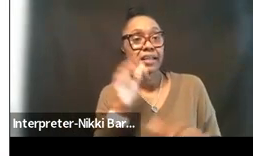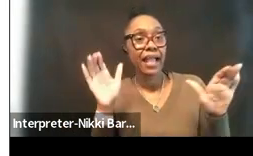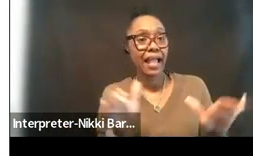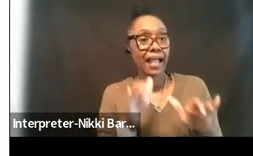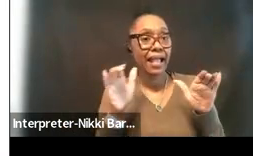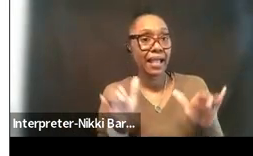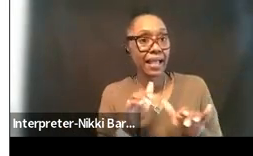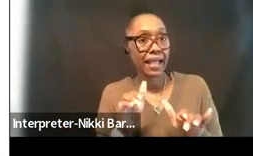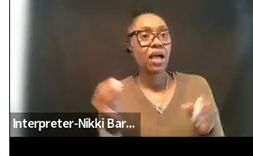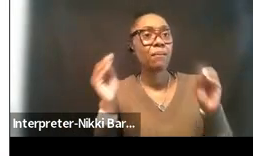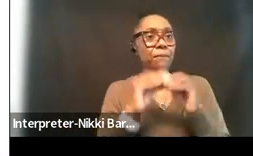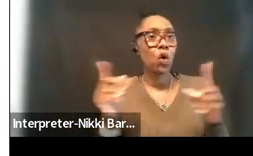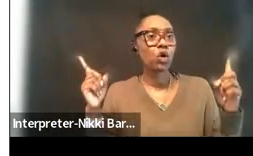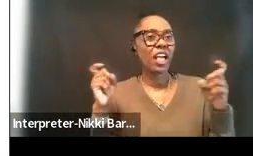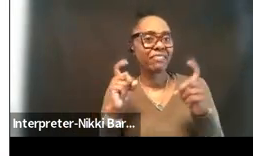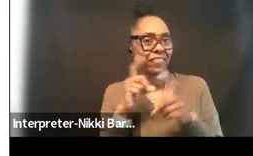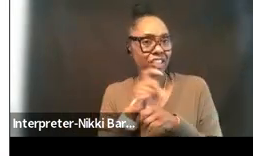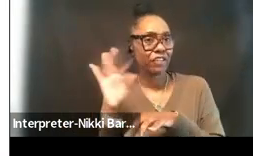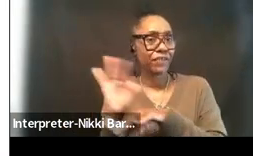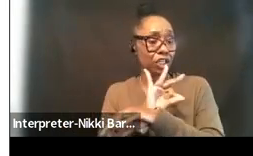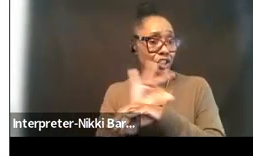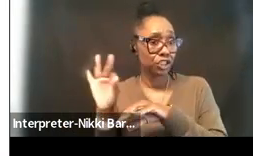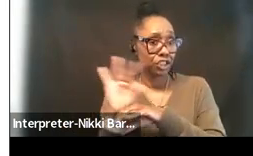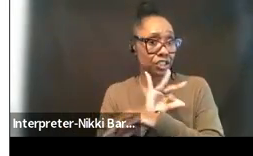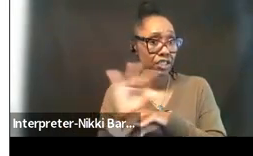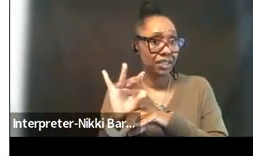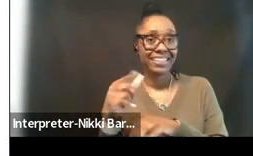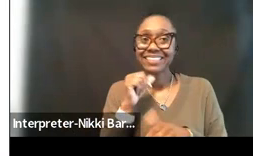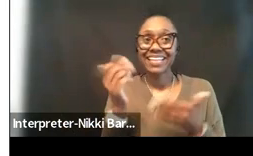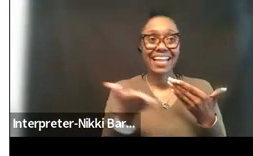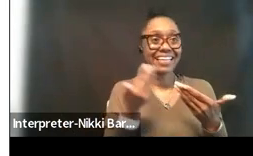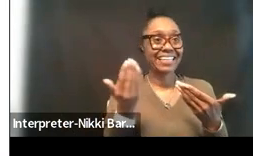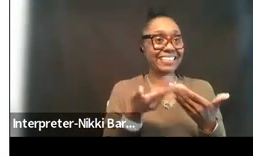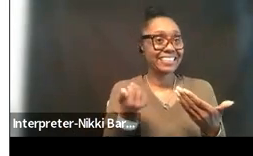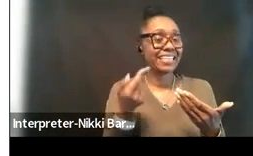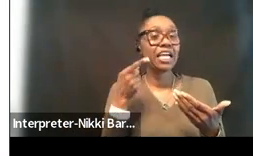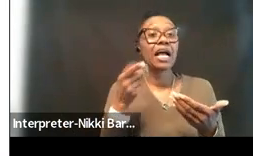More complex memory functions. These are not as easily accessible again because the brain is injured and trying to heal itself.